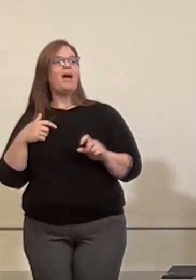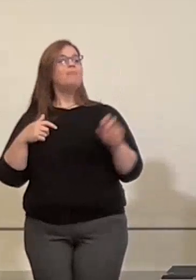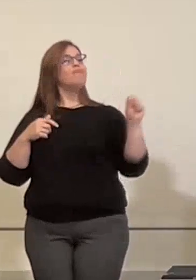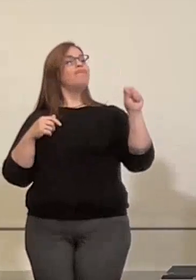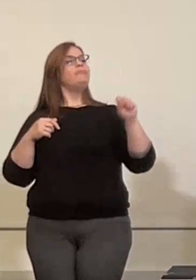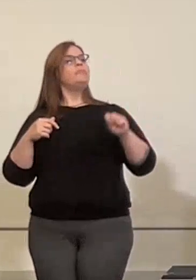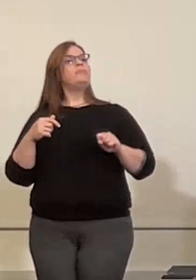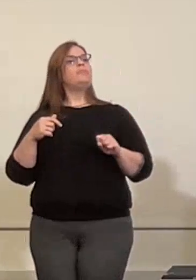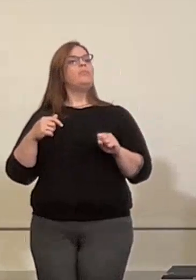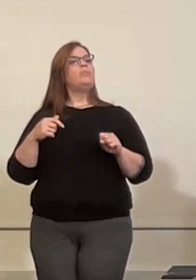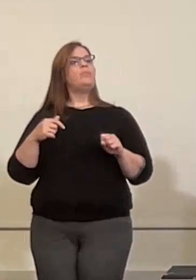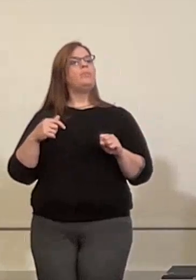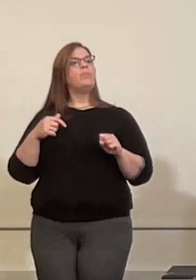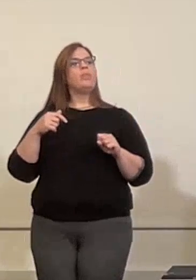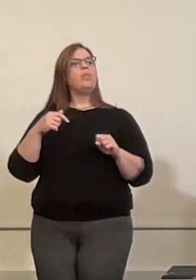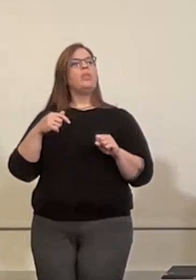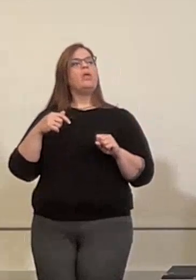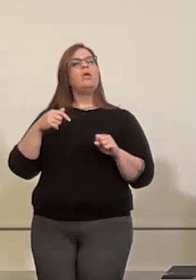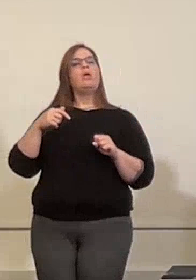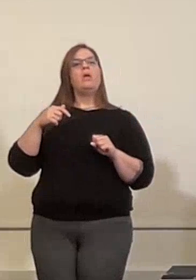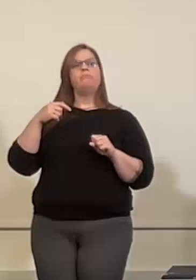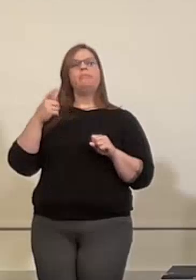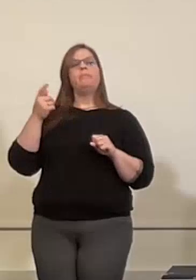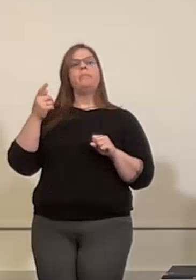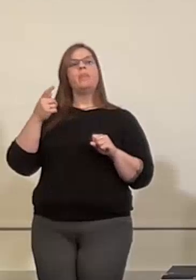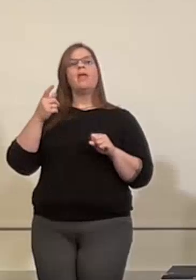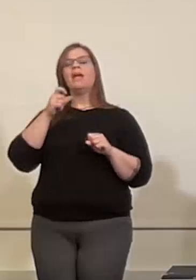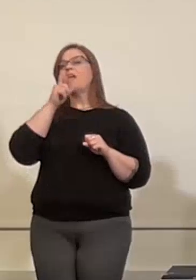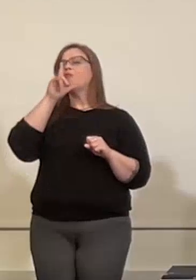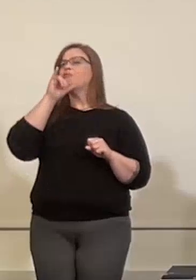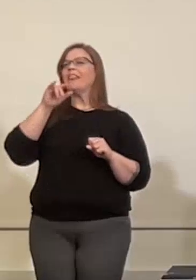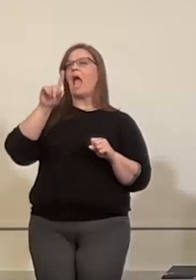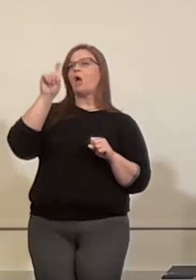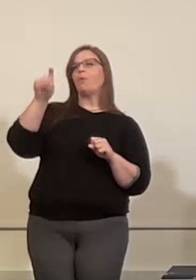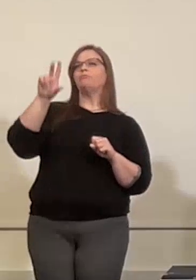I just wanted, it's not a question, but for me it's more connecting the dots of what I'm listening.